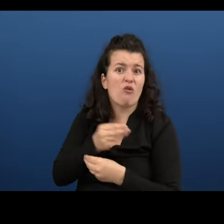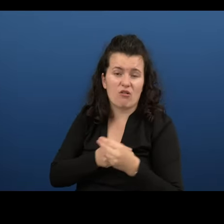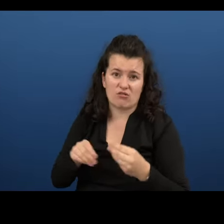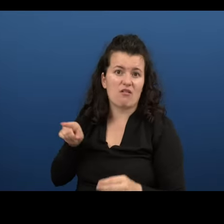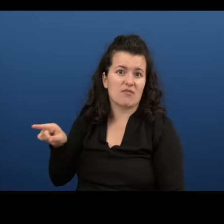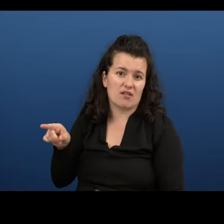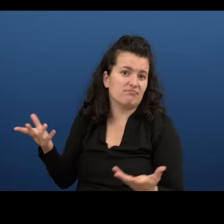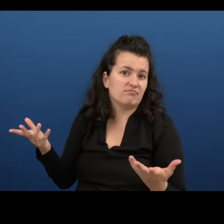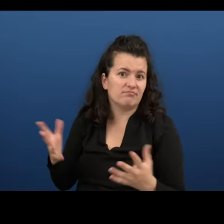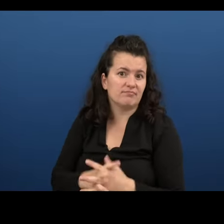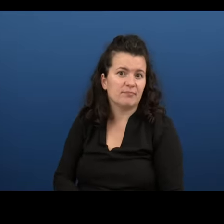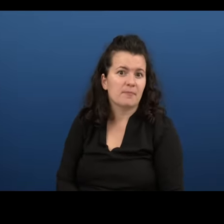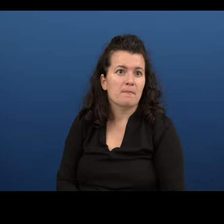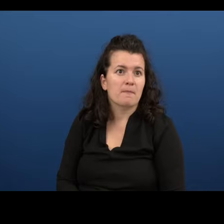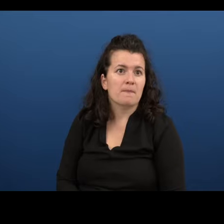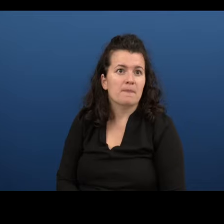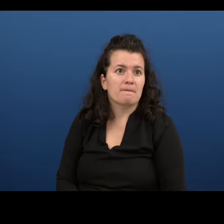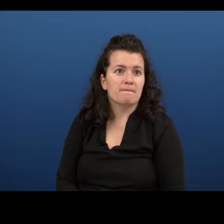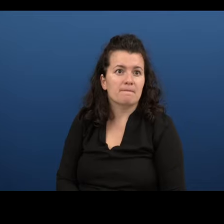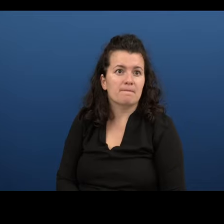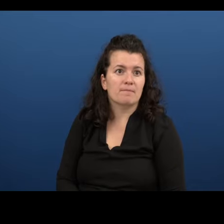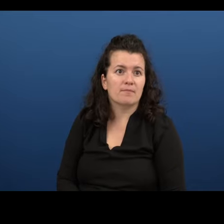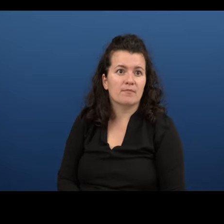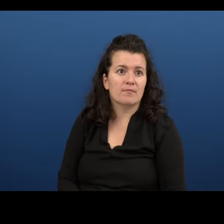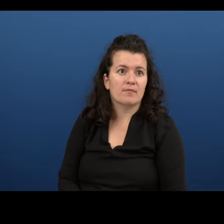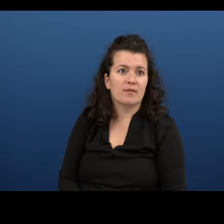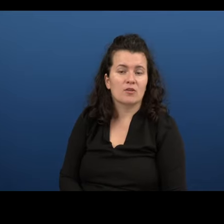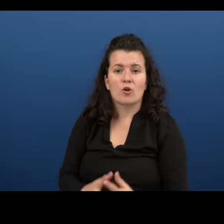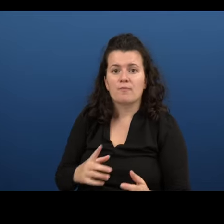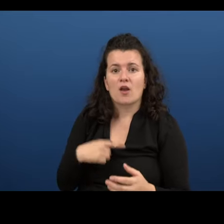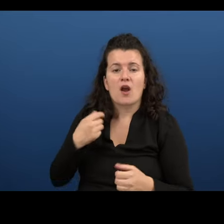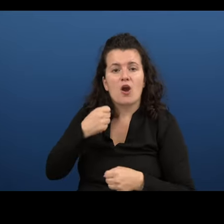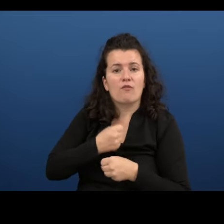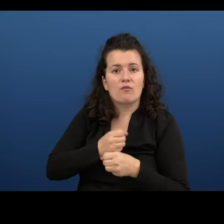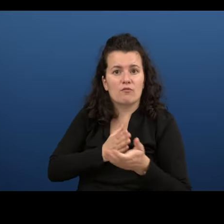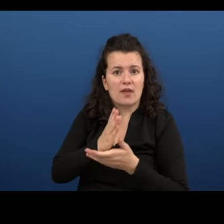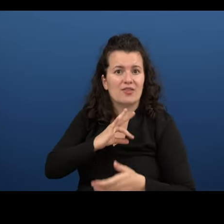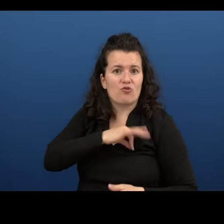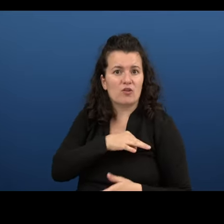16:28:34 So what's the trade unions been doing. I think one of them.